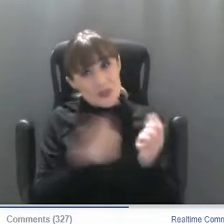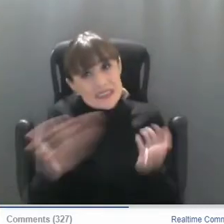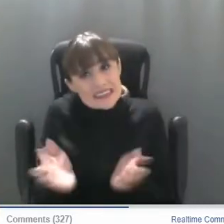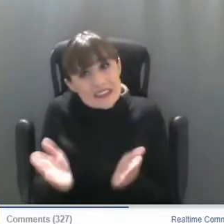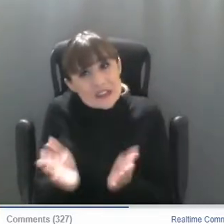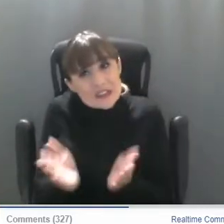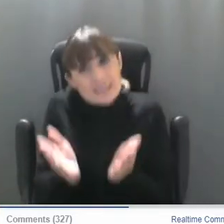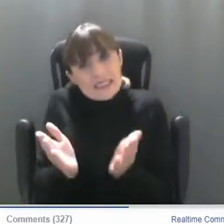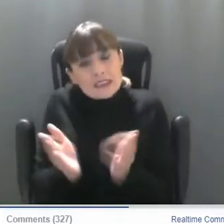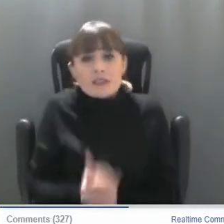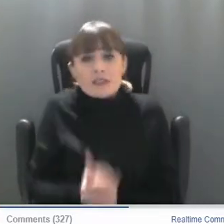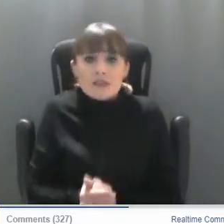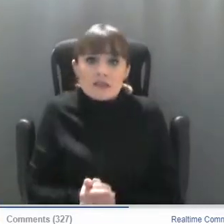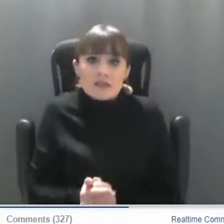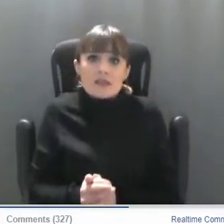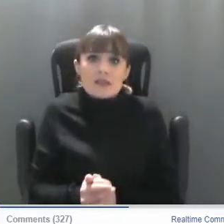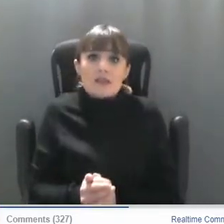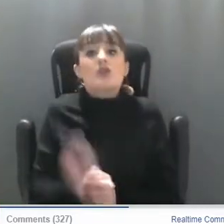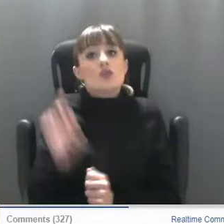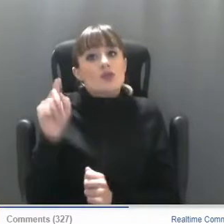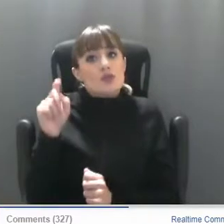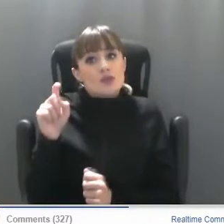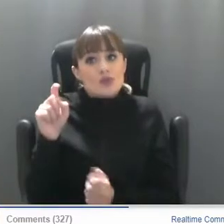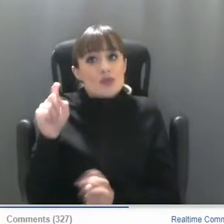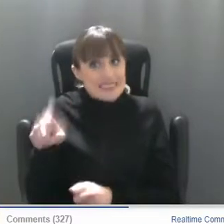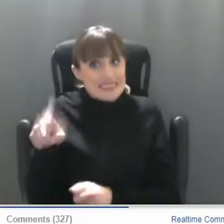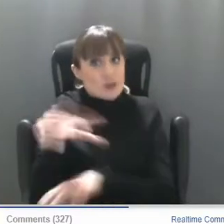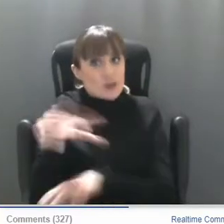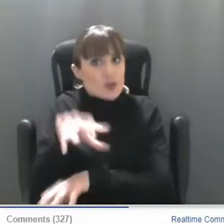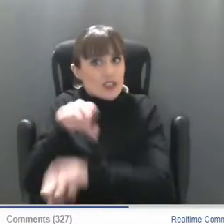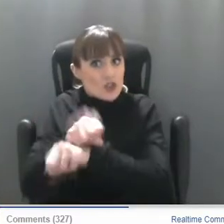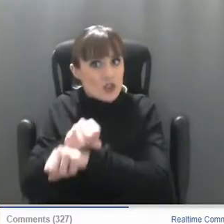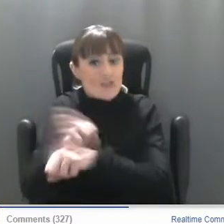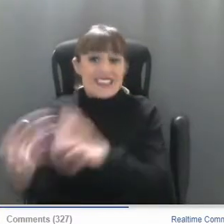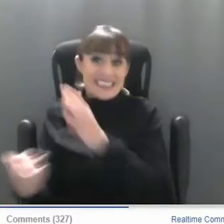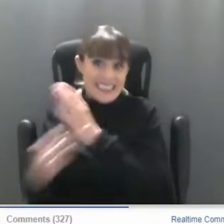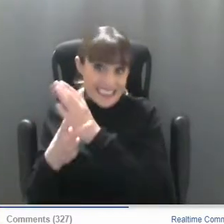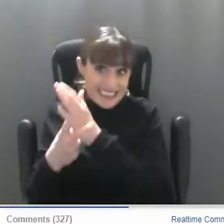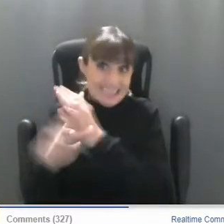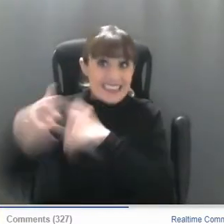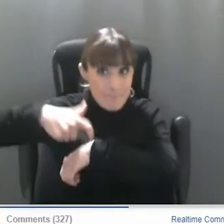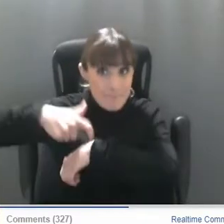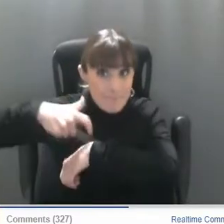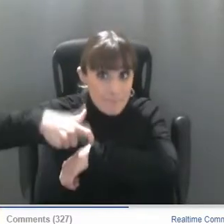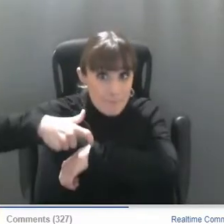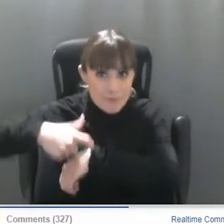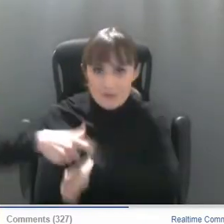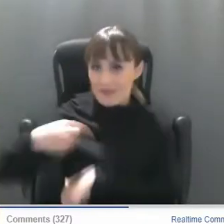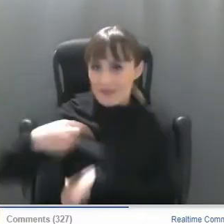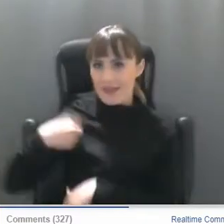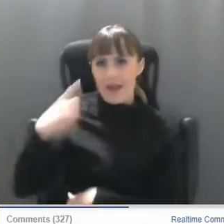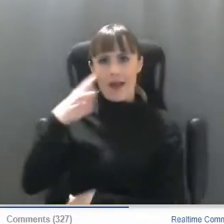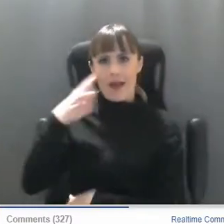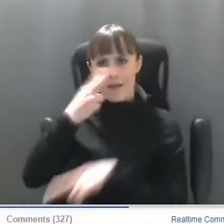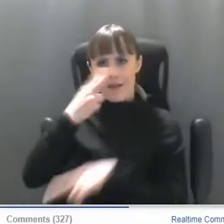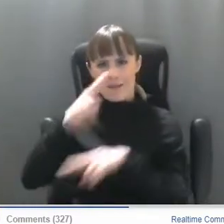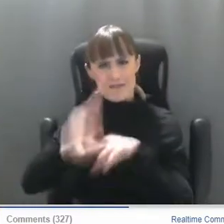Tiffany, I love the idea of "Ask a Keeper". I think we might start doing some lunch with the keepers on Facebook, what do you think? Then you guys can ask them some